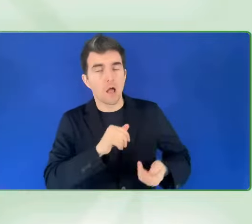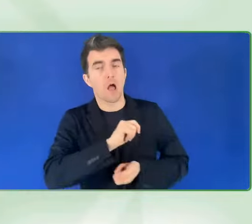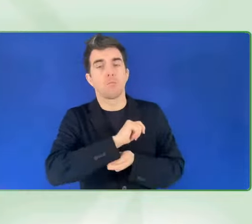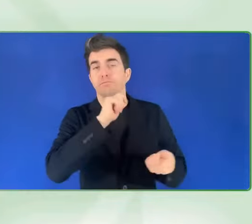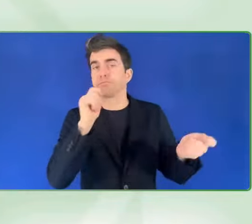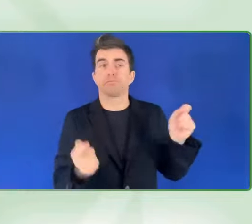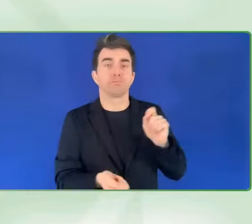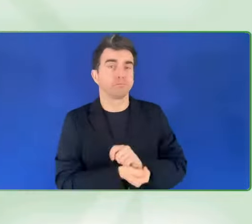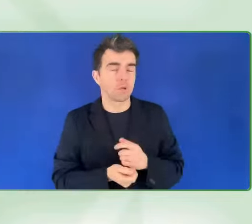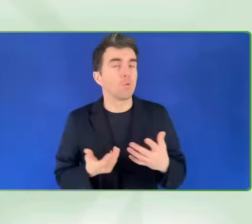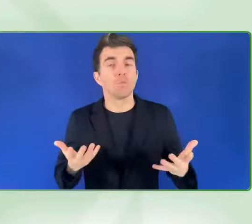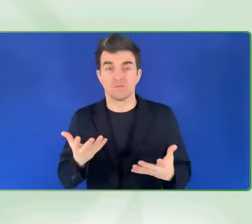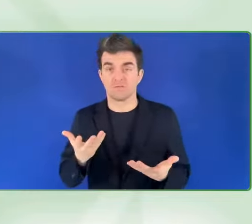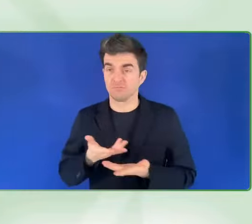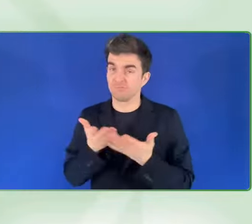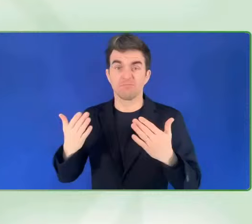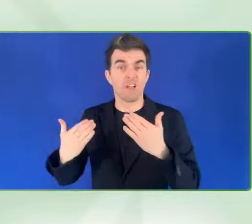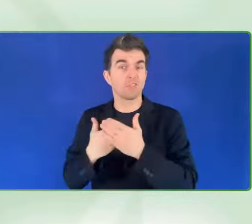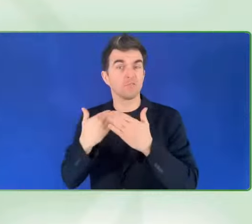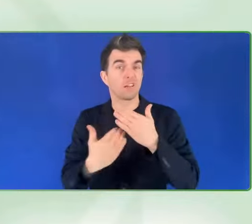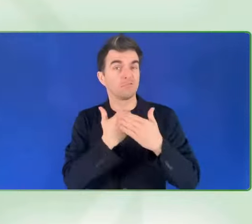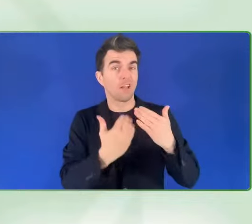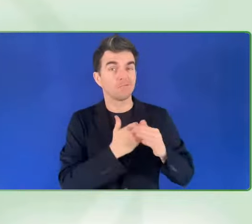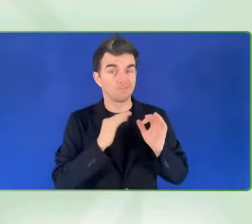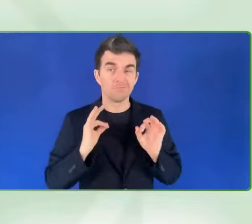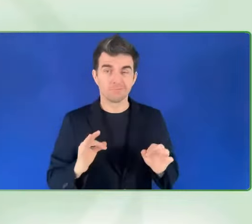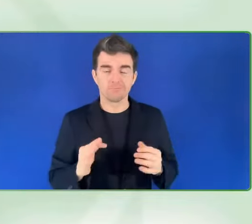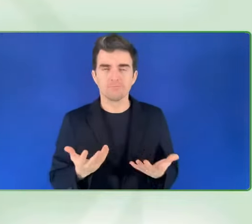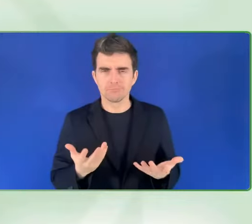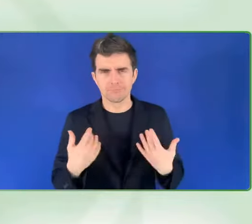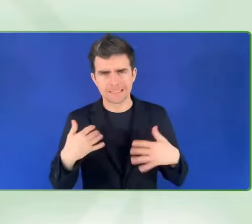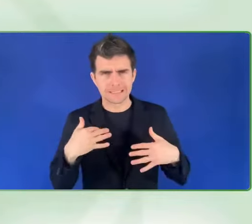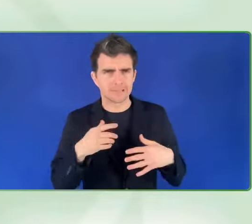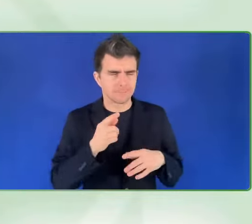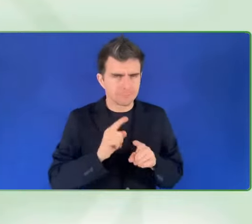Thank you for your time and attention. Thank you Carla, for you and your approach on the trailer concept.